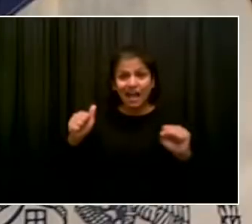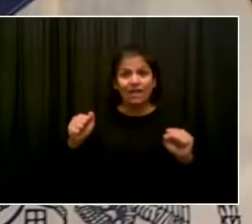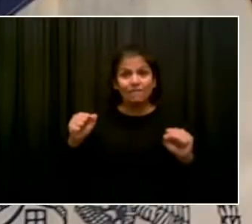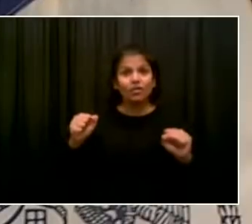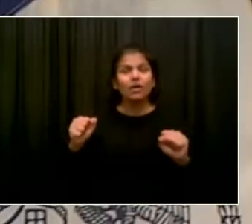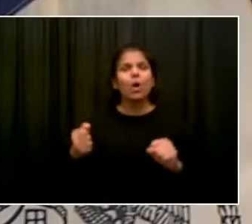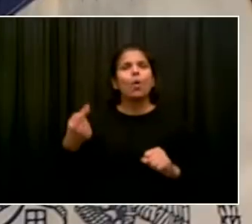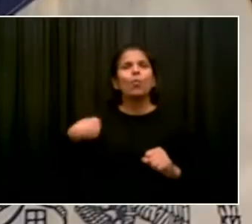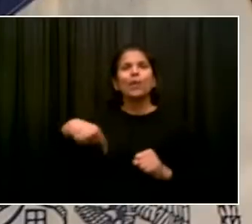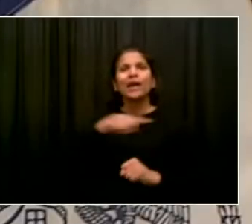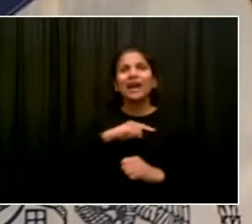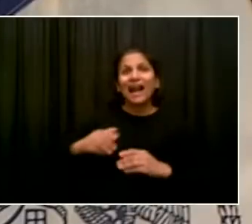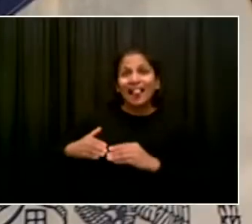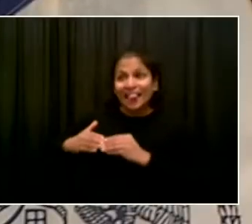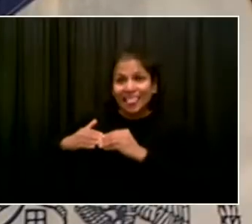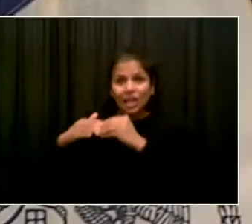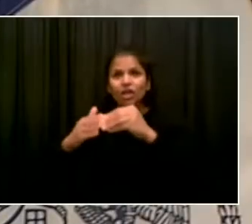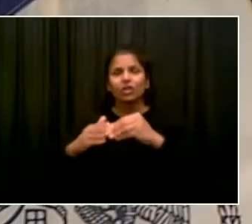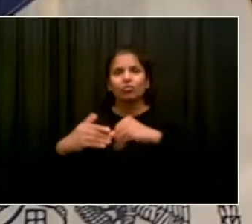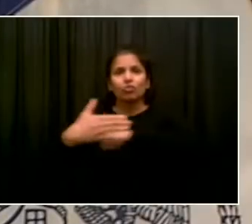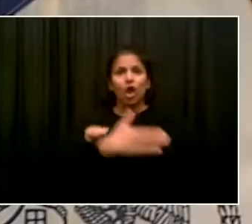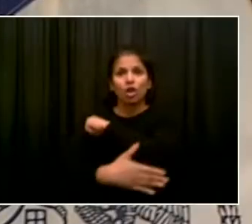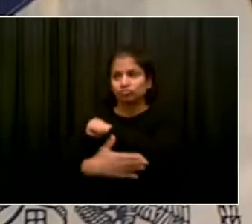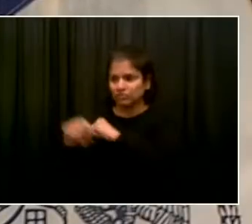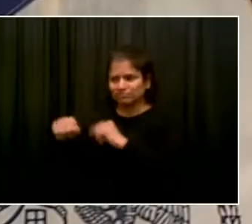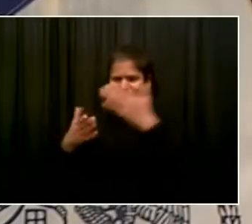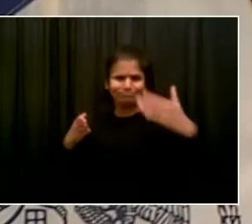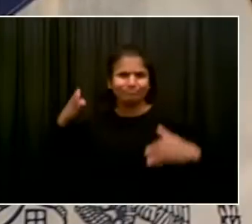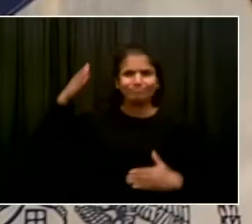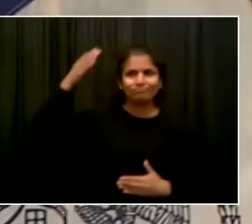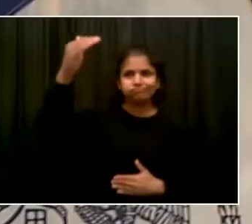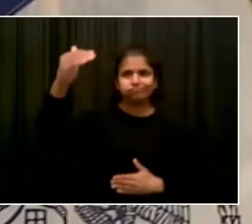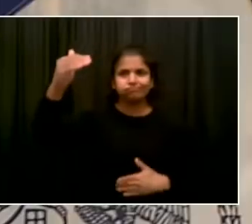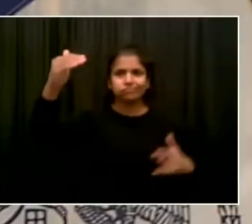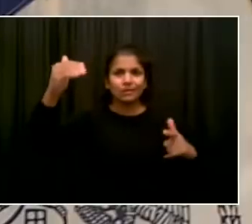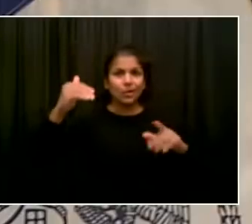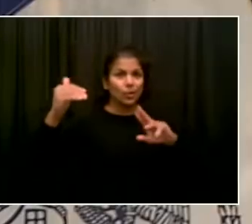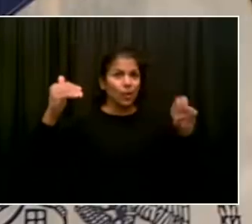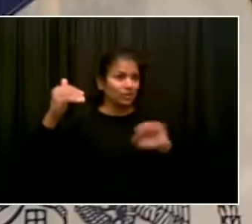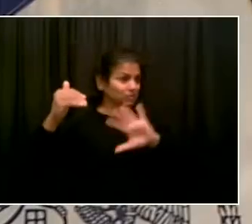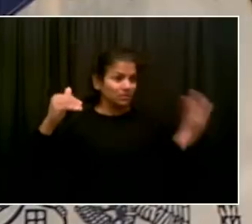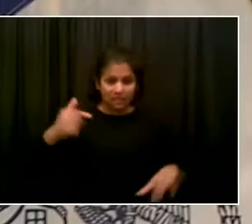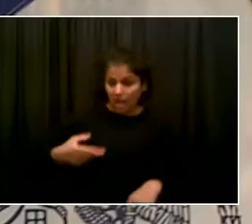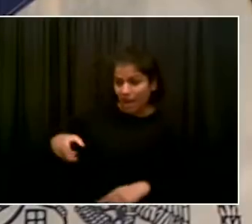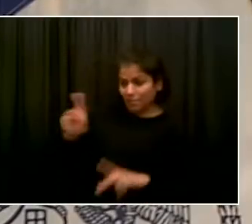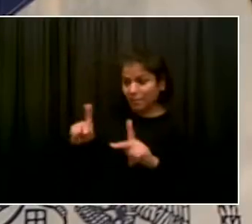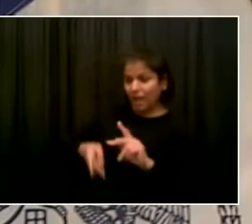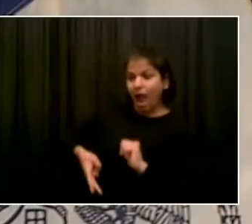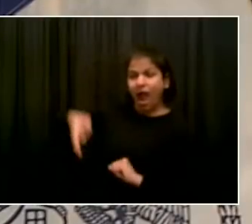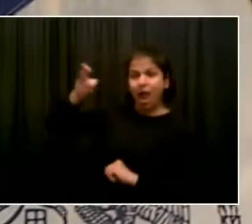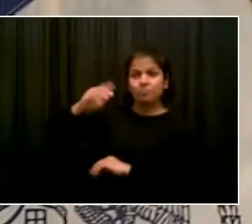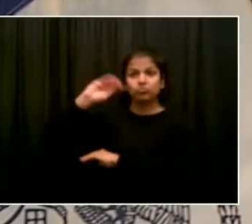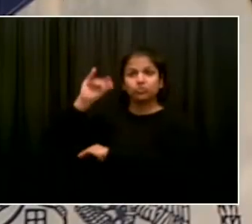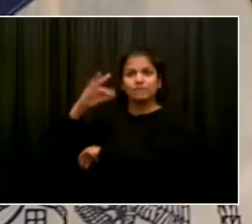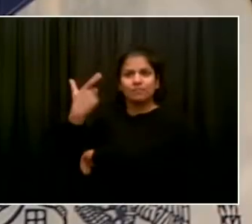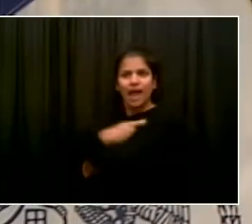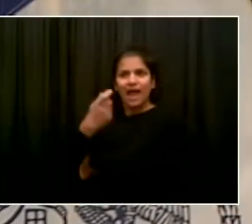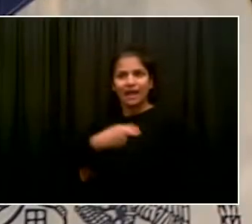OTHER WAY AROUND, WITH ALL DUE RESPECT. BECAUSE WE ARE SAFE, BECAUSE THE CITY LEADS